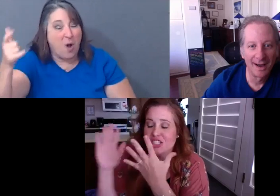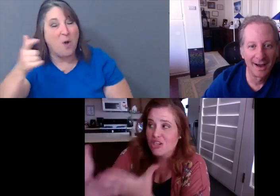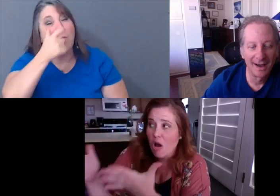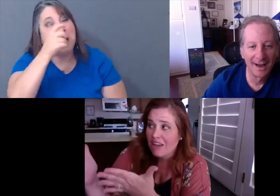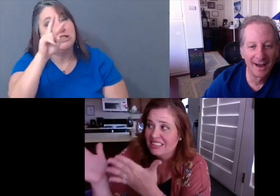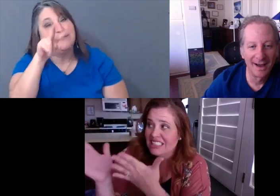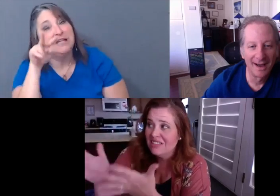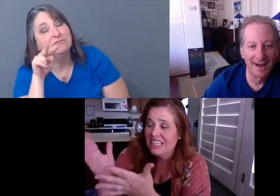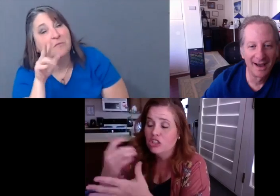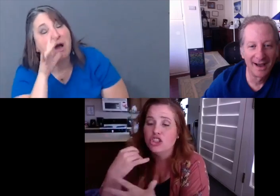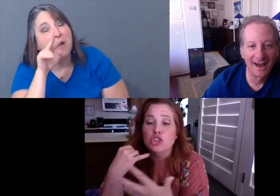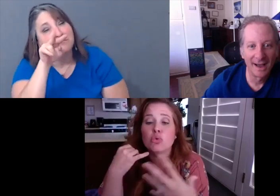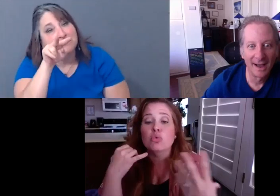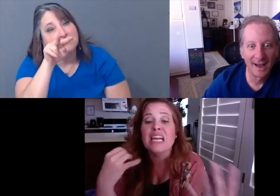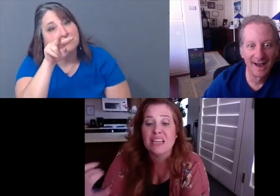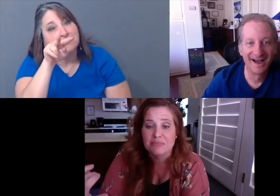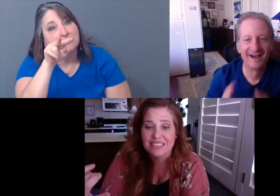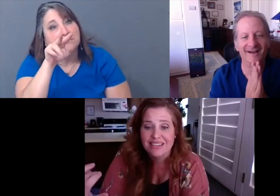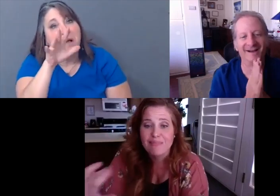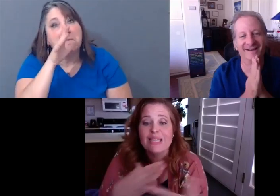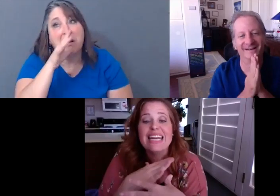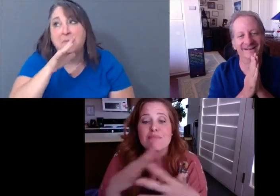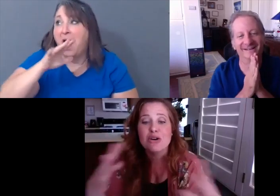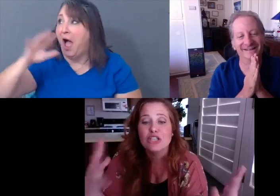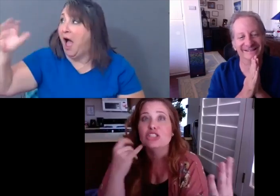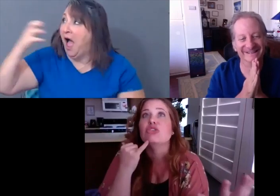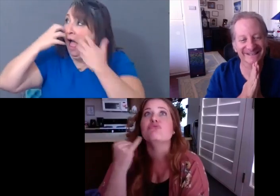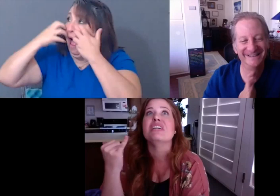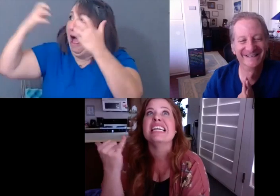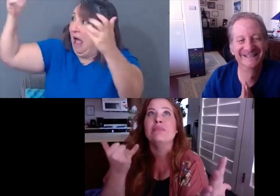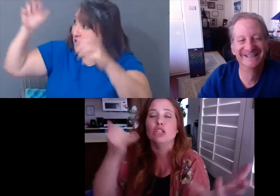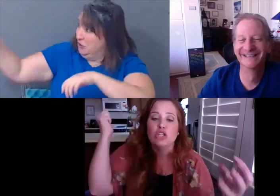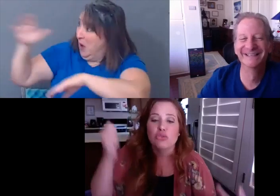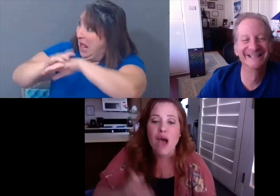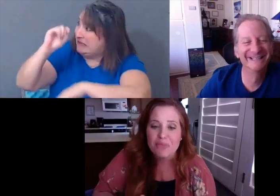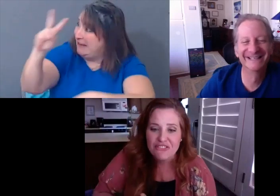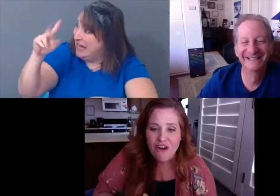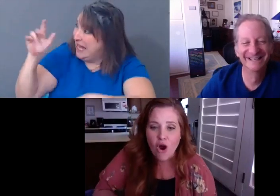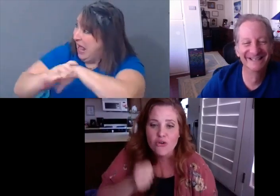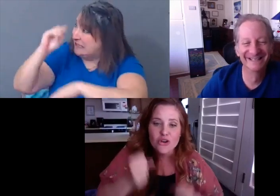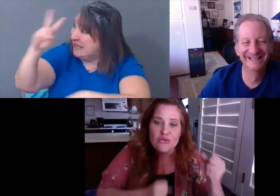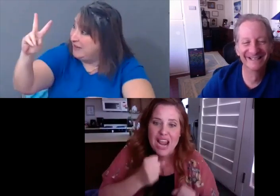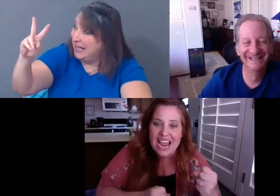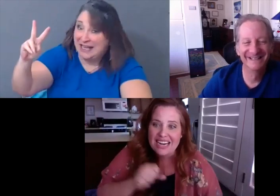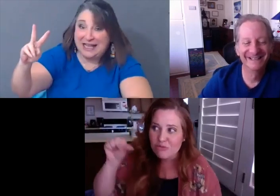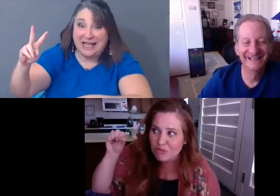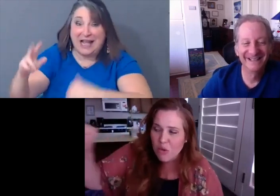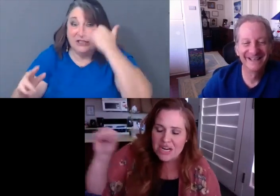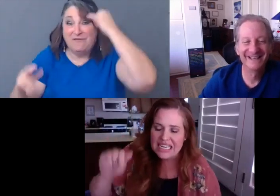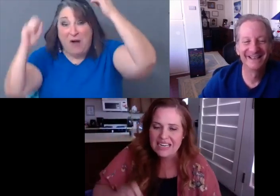she saw me on TV and she screamed bloody murder, screamed. Dropped the phone, ran, and recorded it.